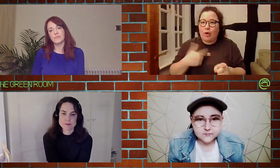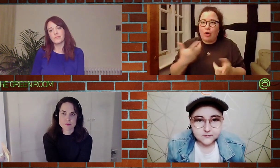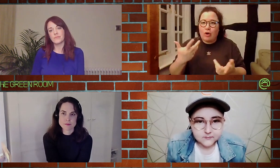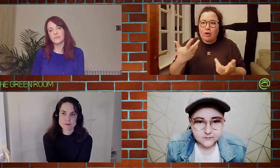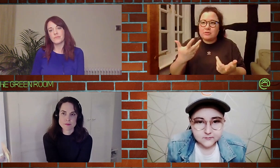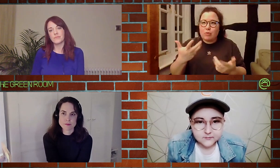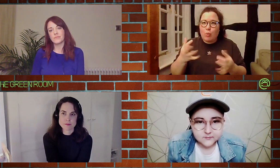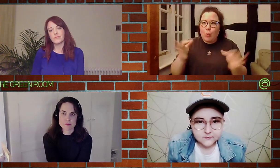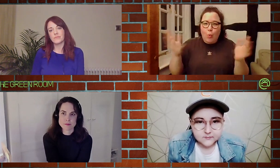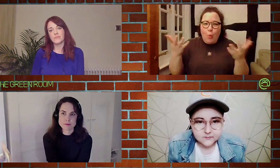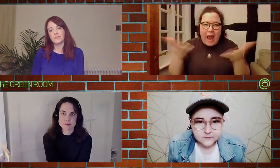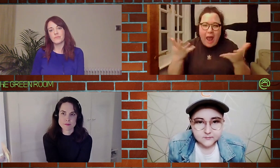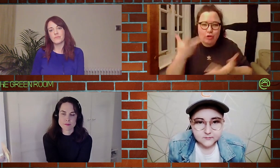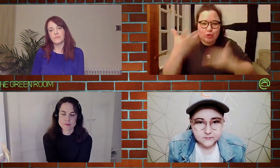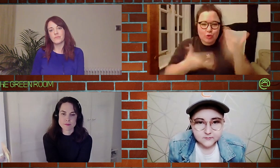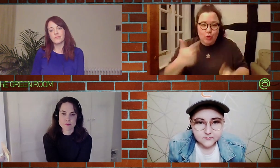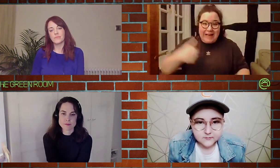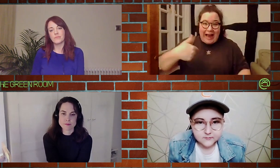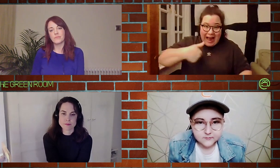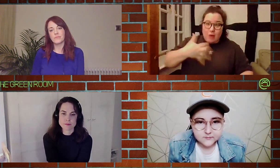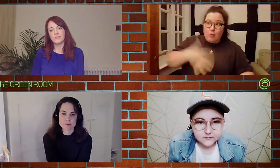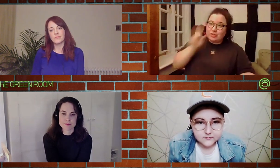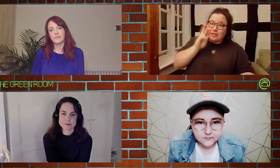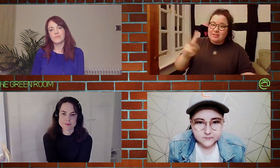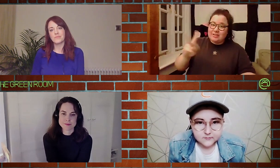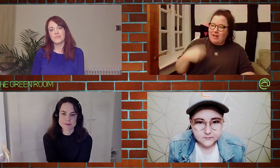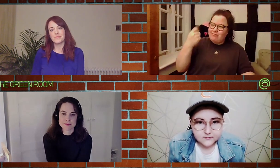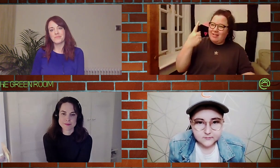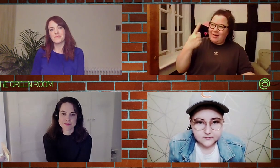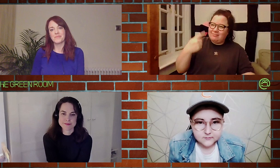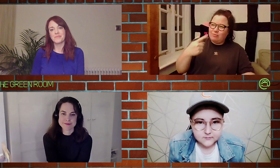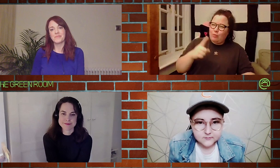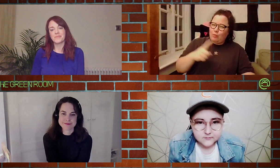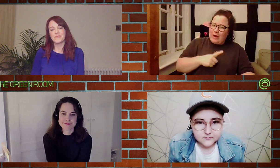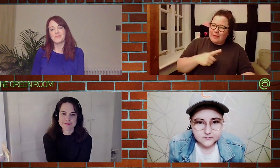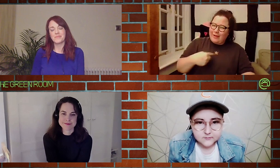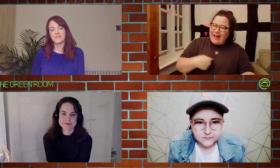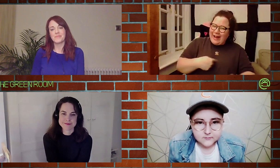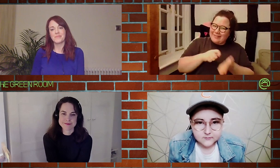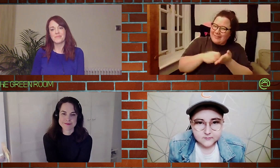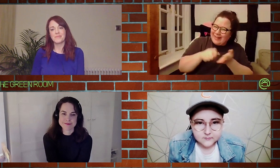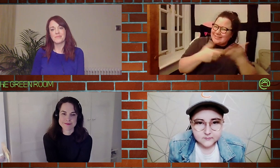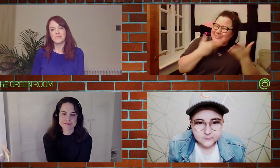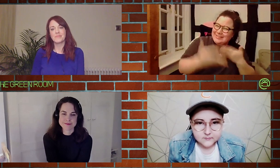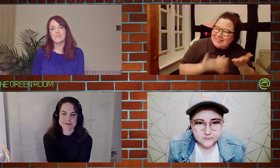I realized I wanted to become a writer because I want to write the stories that I want to see.